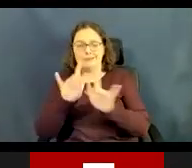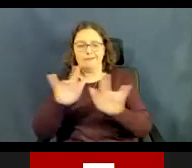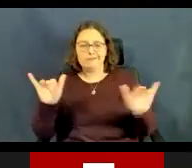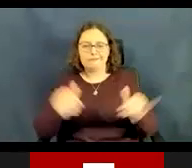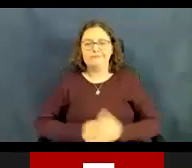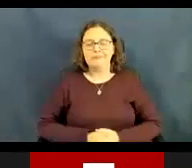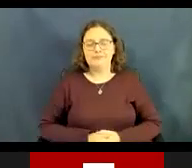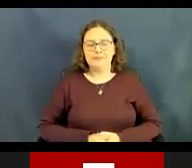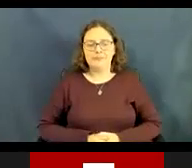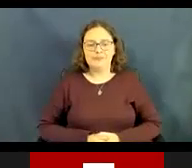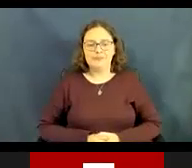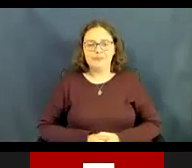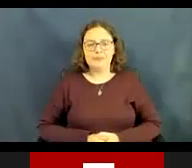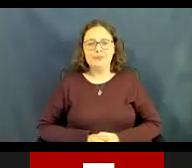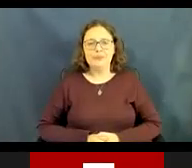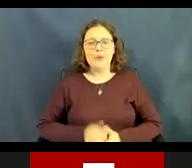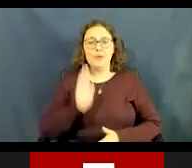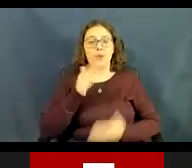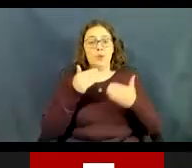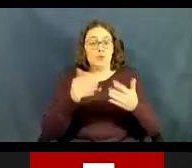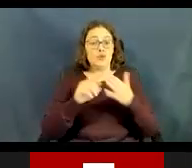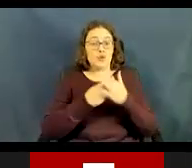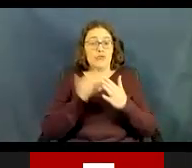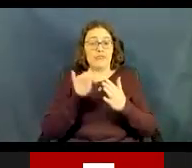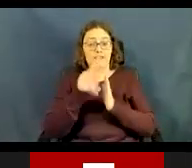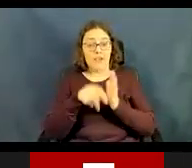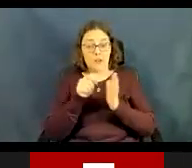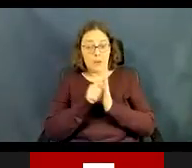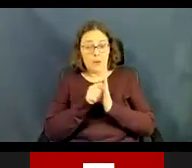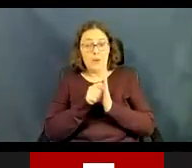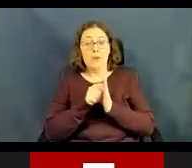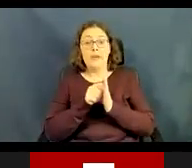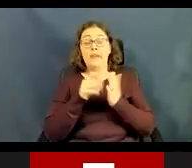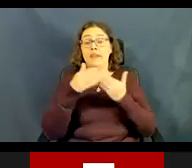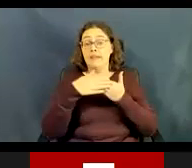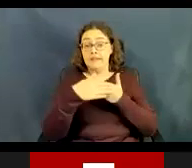We are going to get started with the video and after this everything will be part of